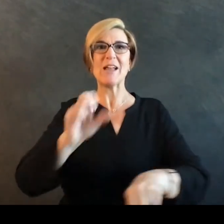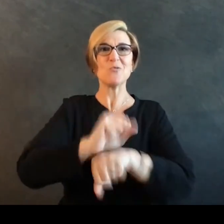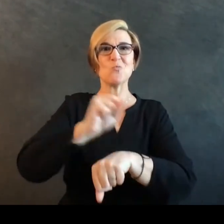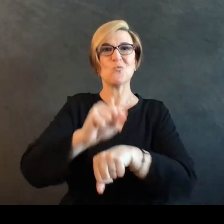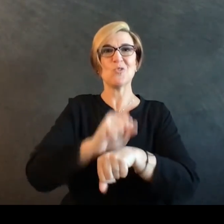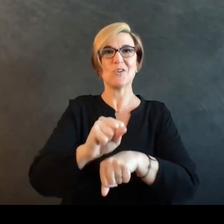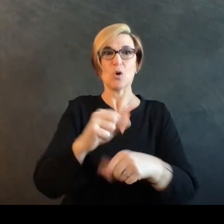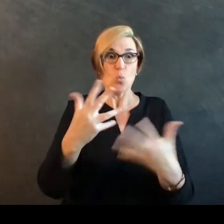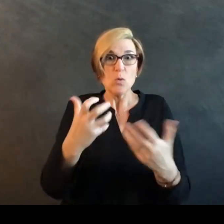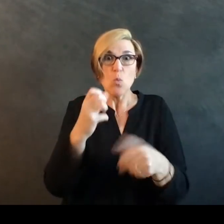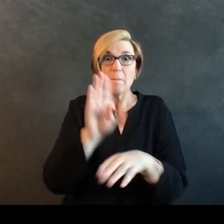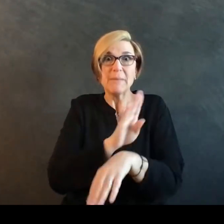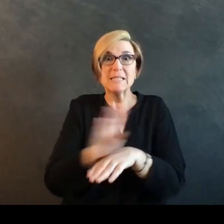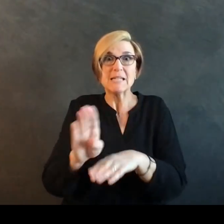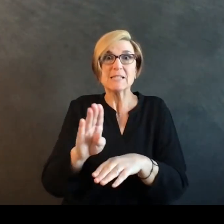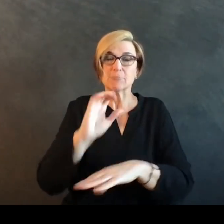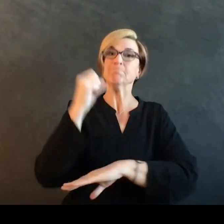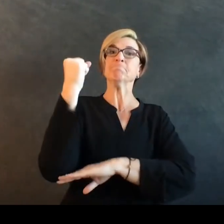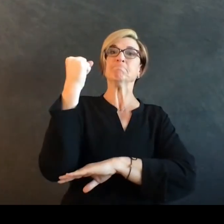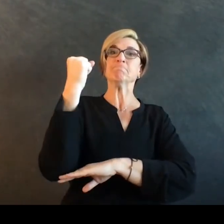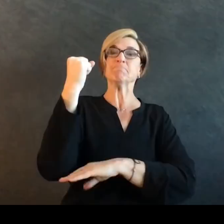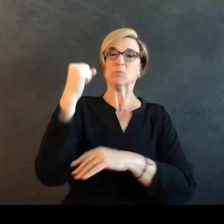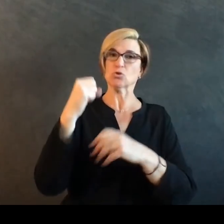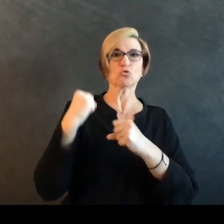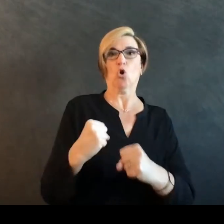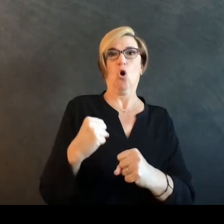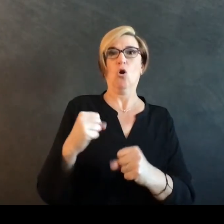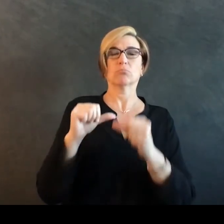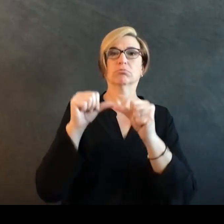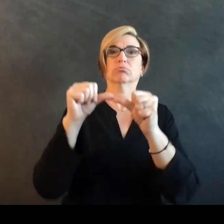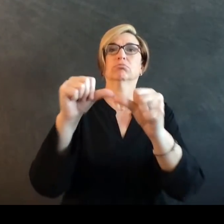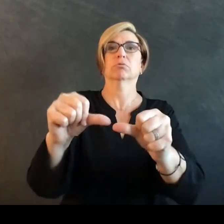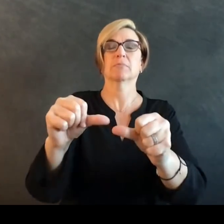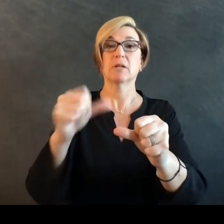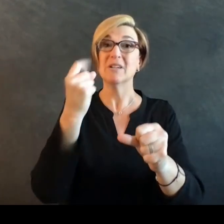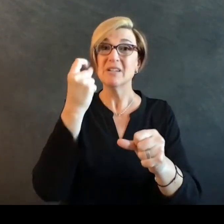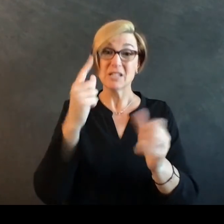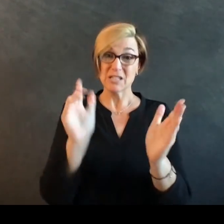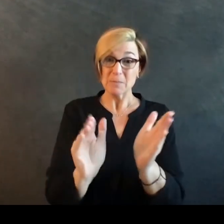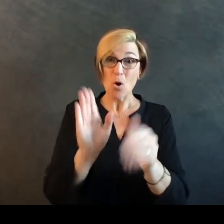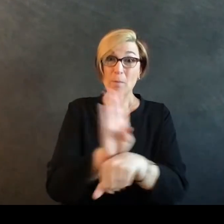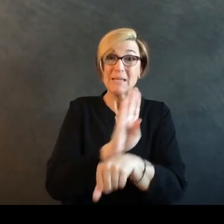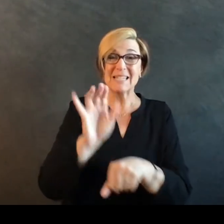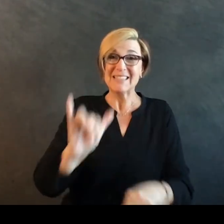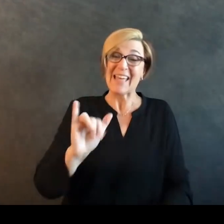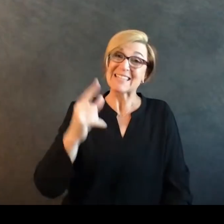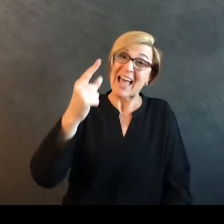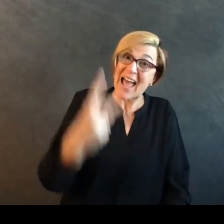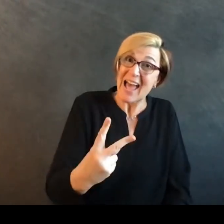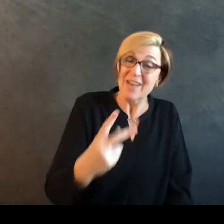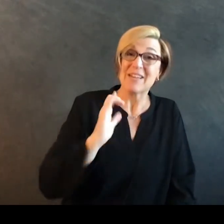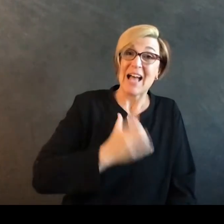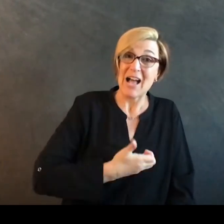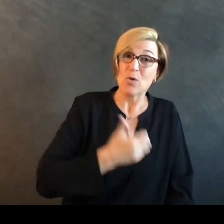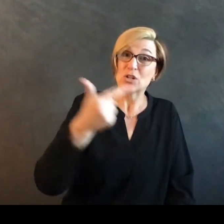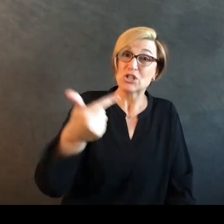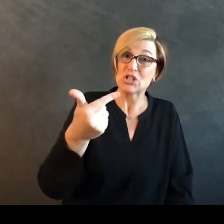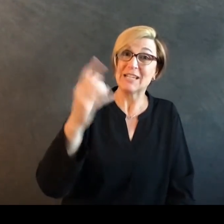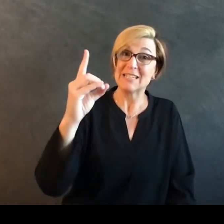intact because they represent half the half the GDP so if we spend a trillion